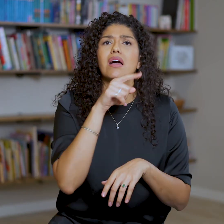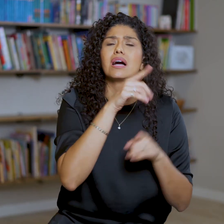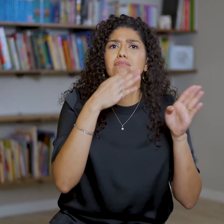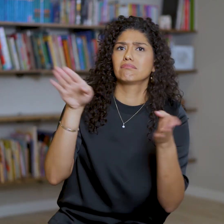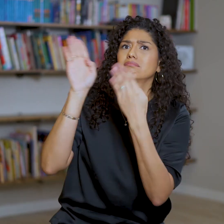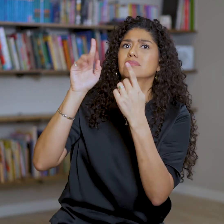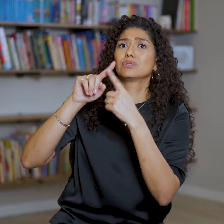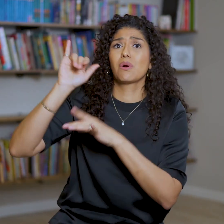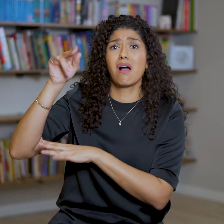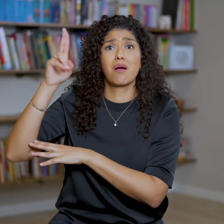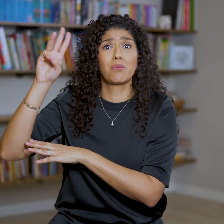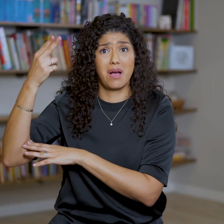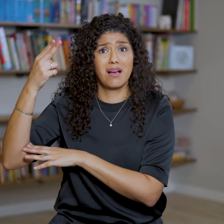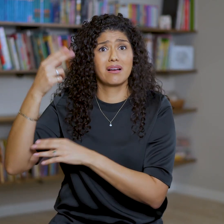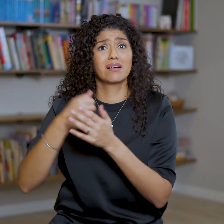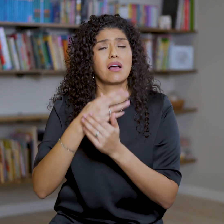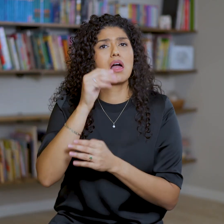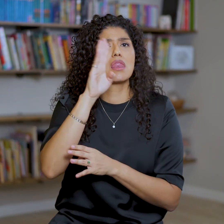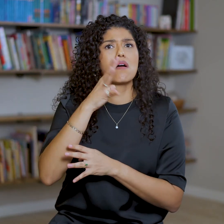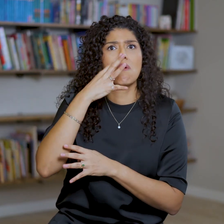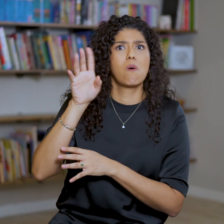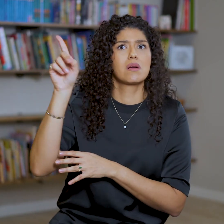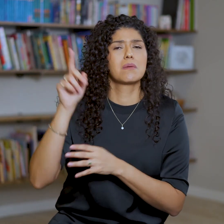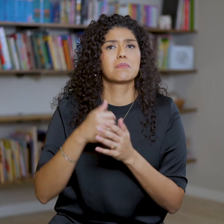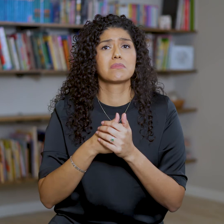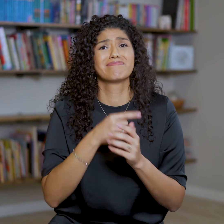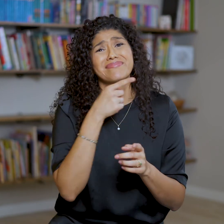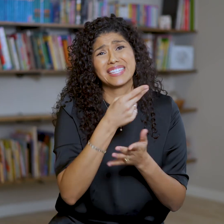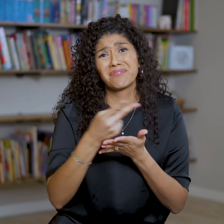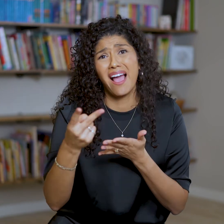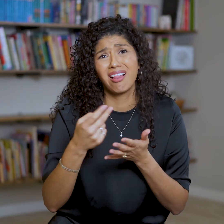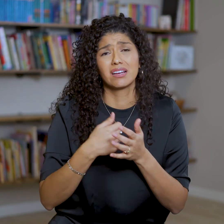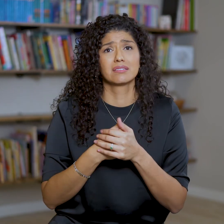where he looks to YHWH and never turns aside. He fails.